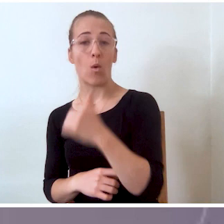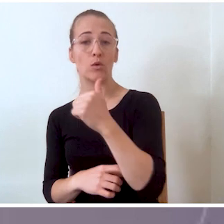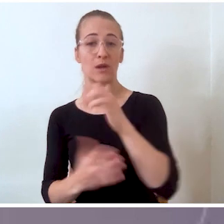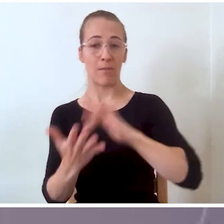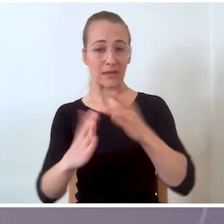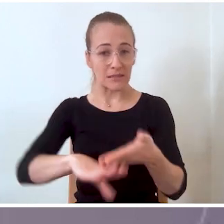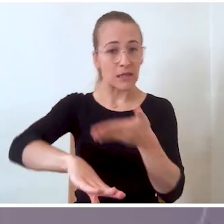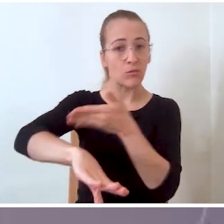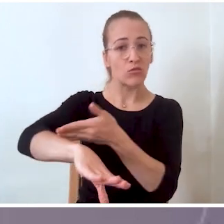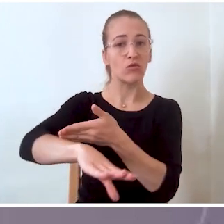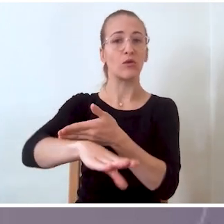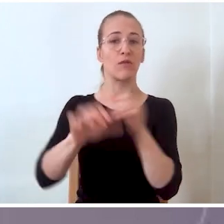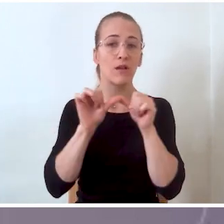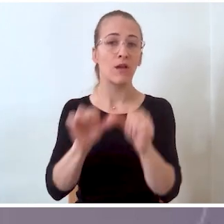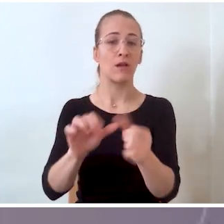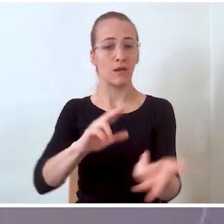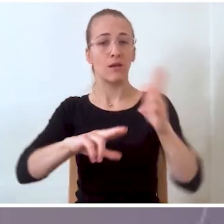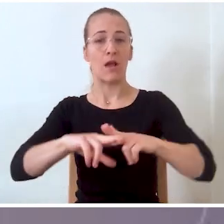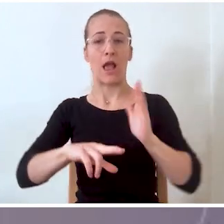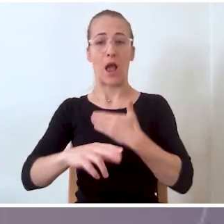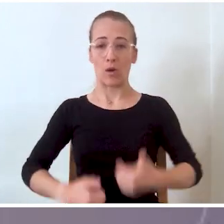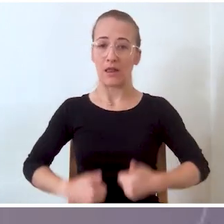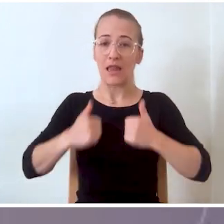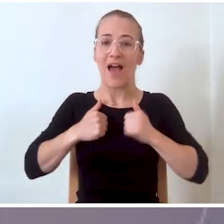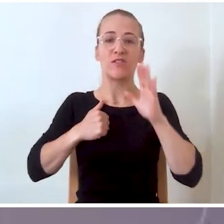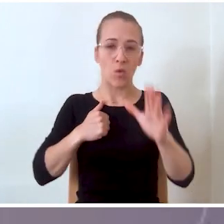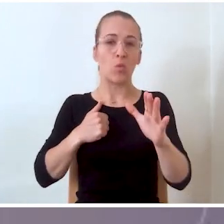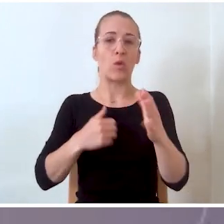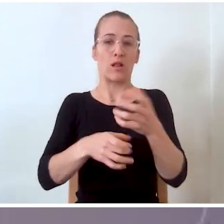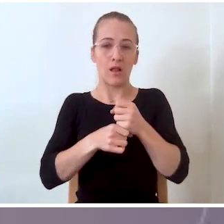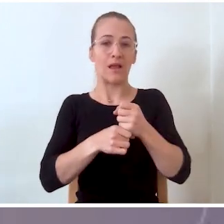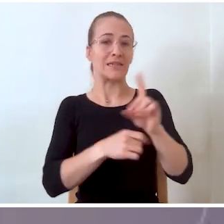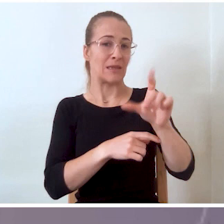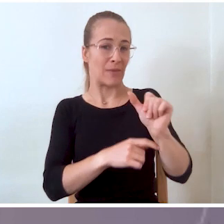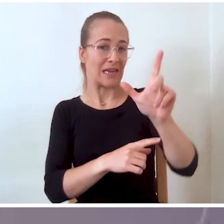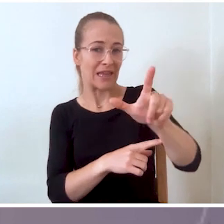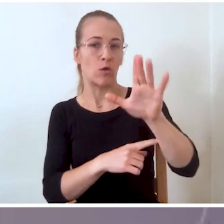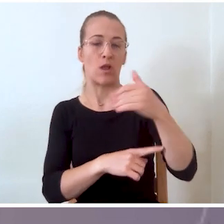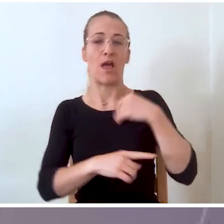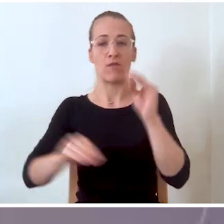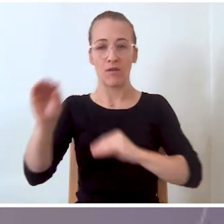in extending our lives, we're going to age into disability. We're gonna have mobility issues, we're gonna have medical issues,